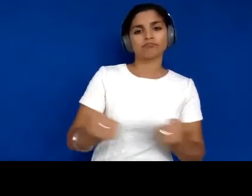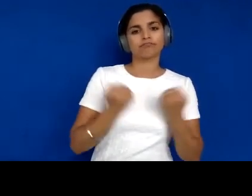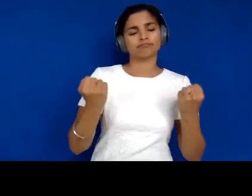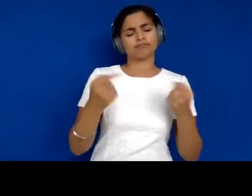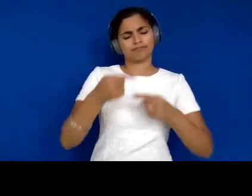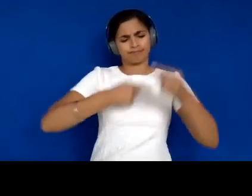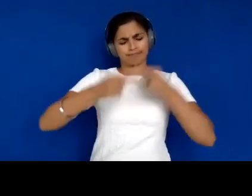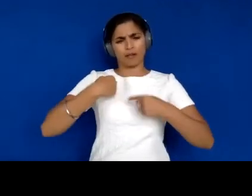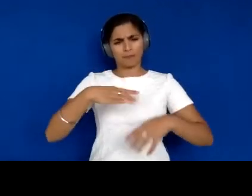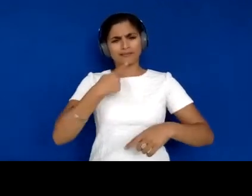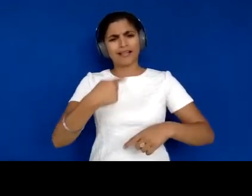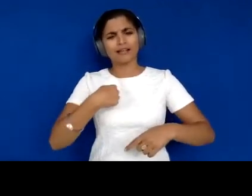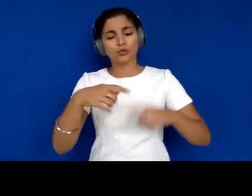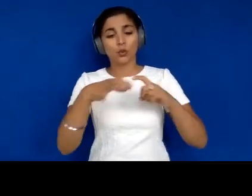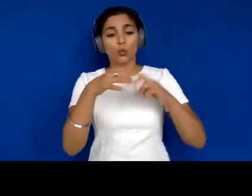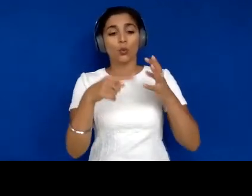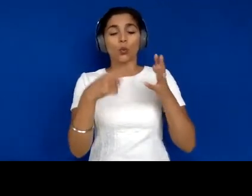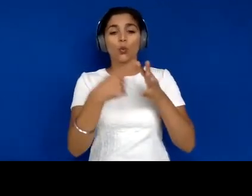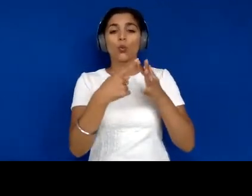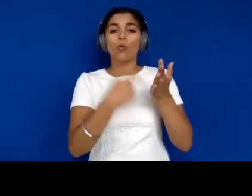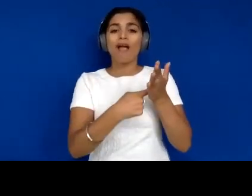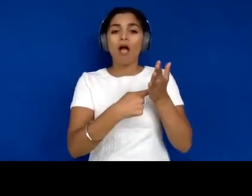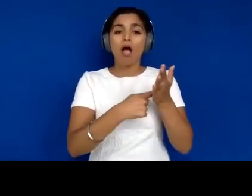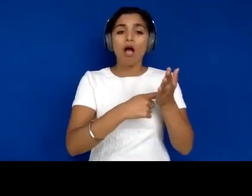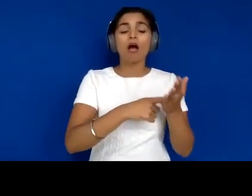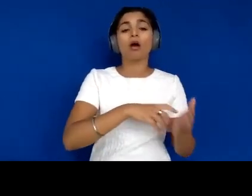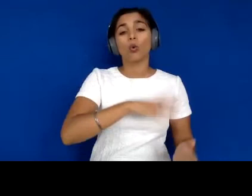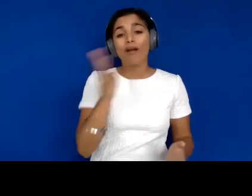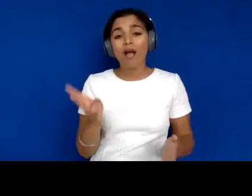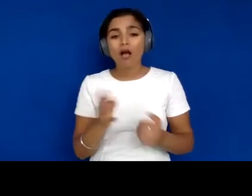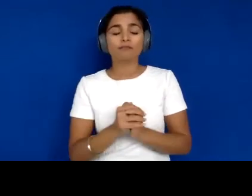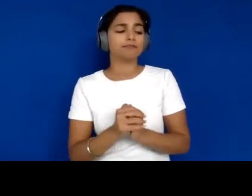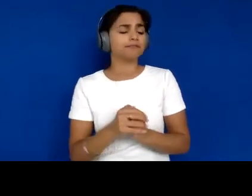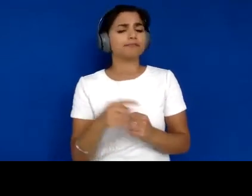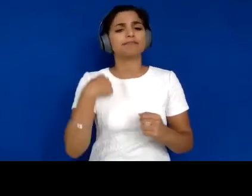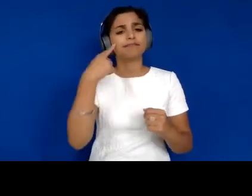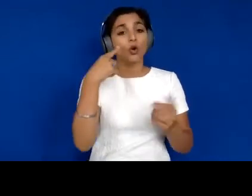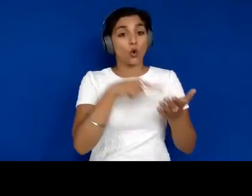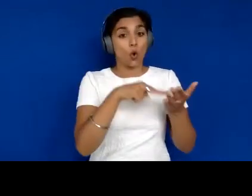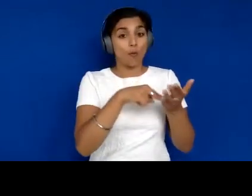motorway who has bluntly stated it it came to Latin America in the mid-1990s